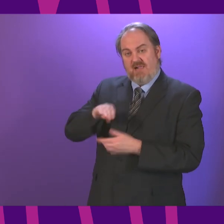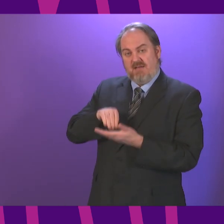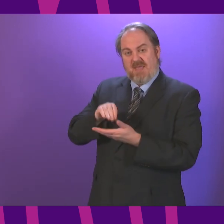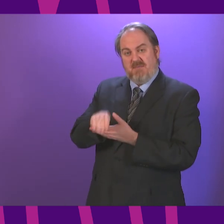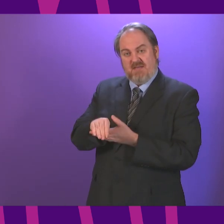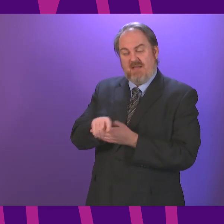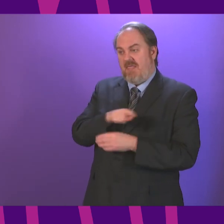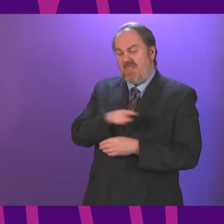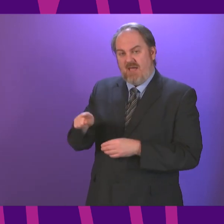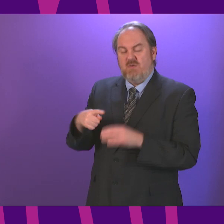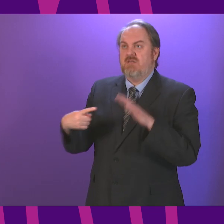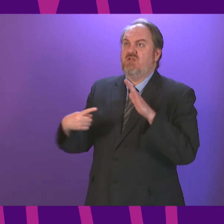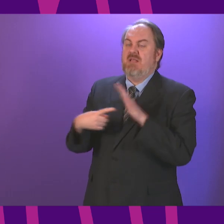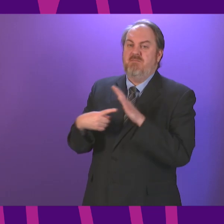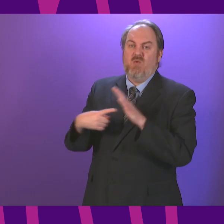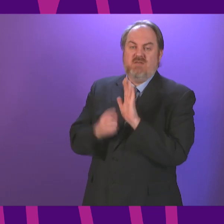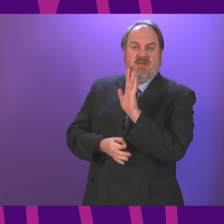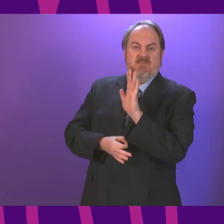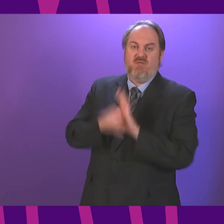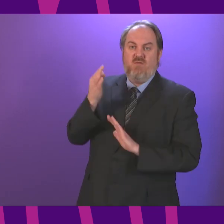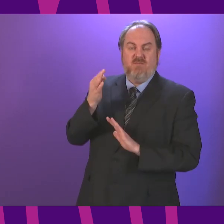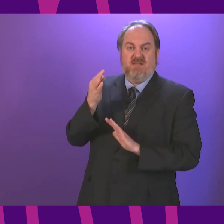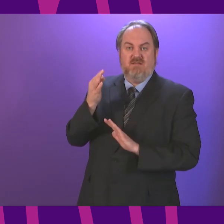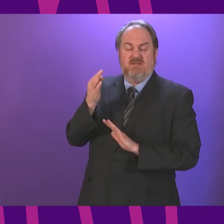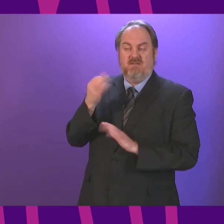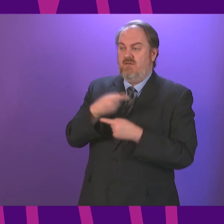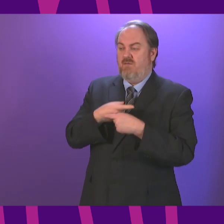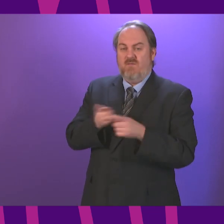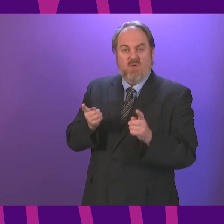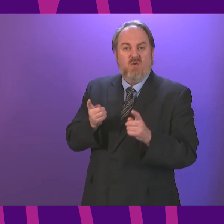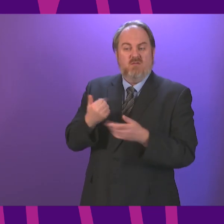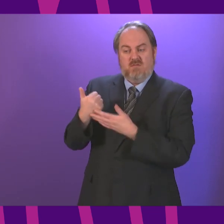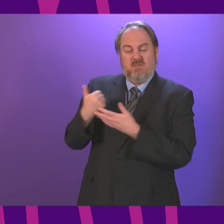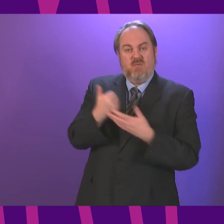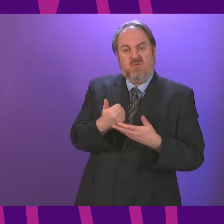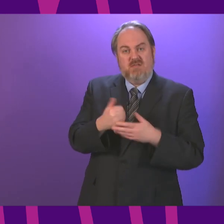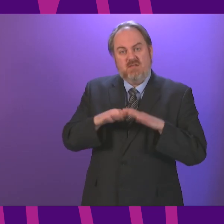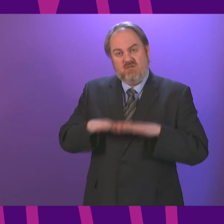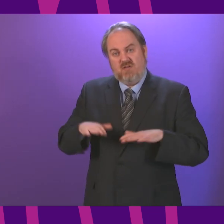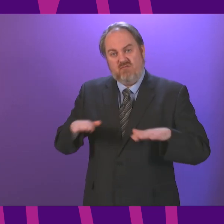Alison Johnstone is right that although setting targets to reduce child poverty is important—I